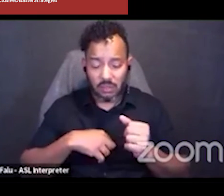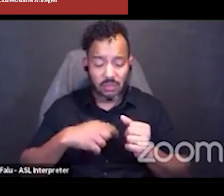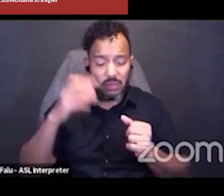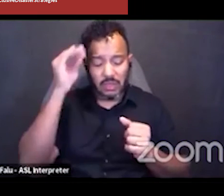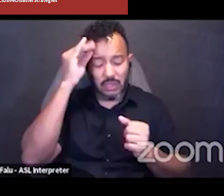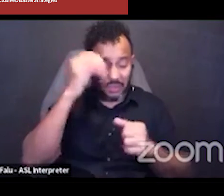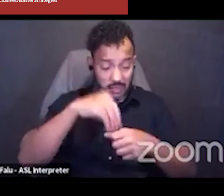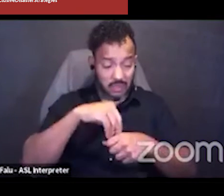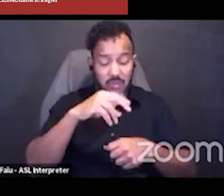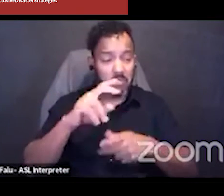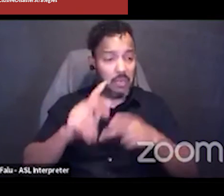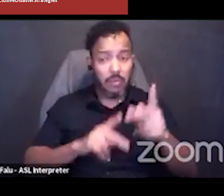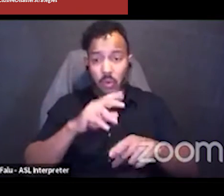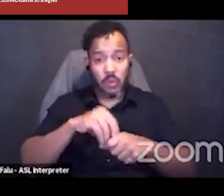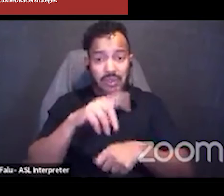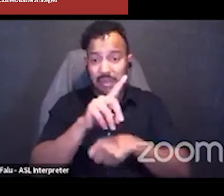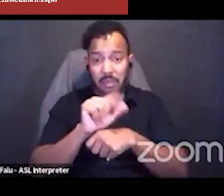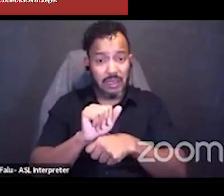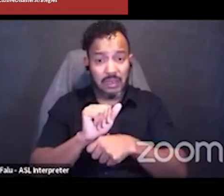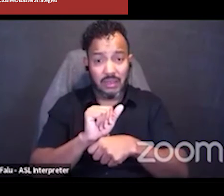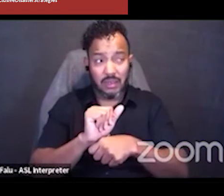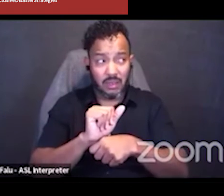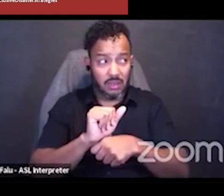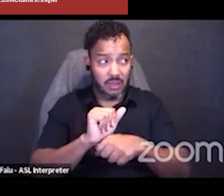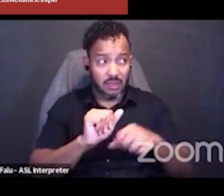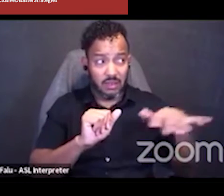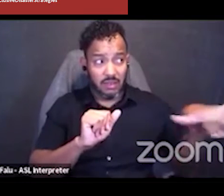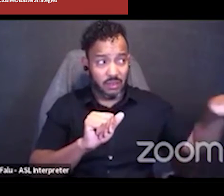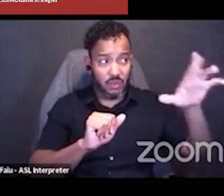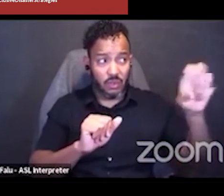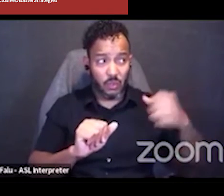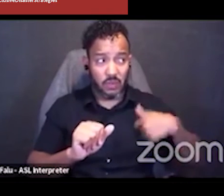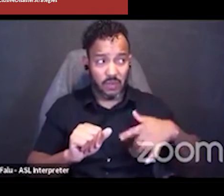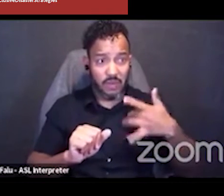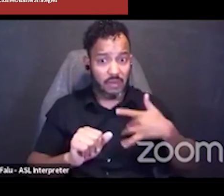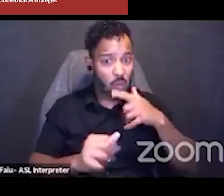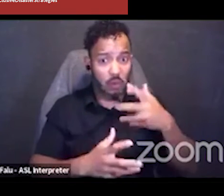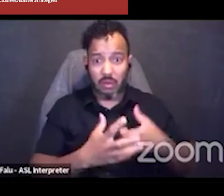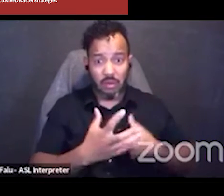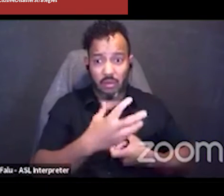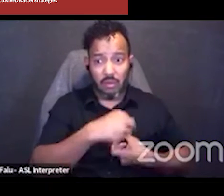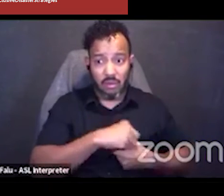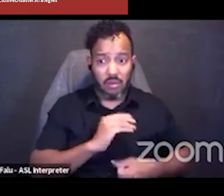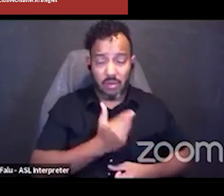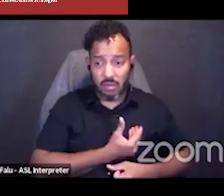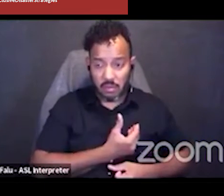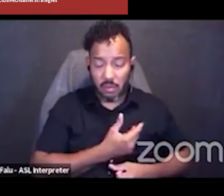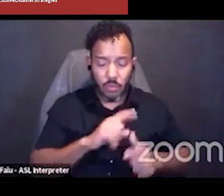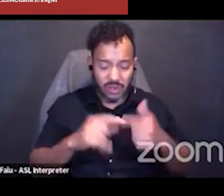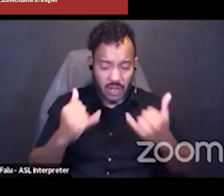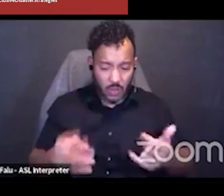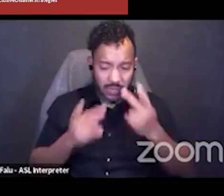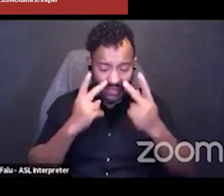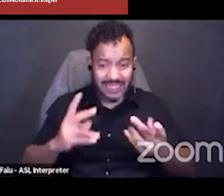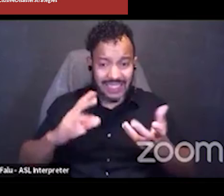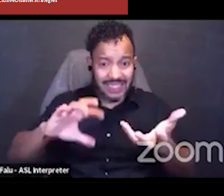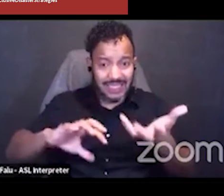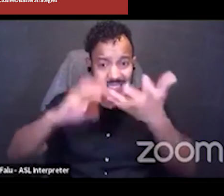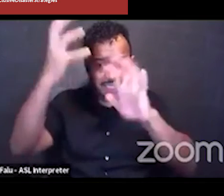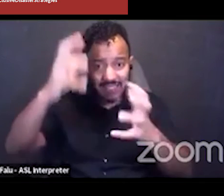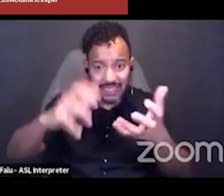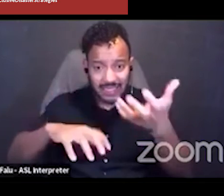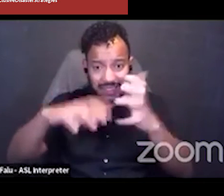And now disasters we can see that they are increasing in frequency, and intensity.